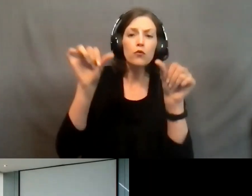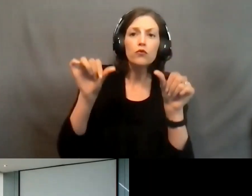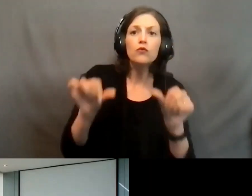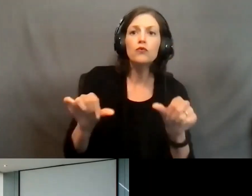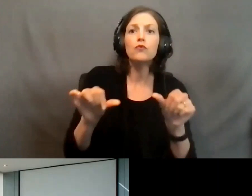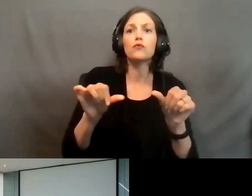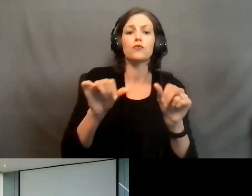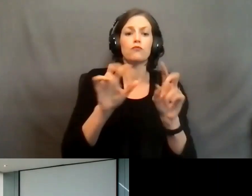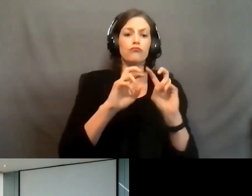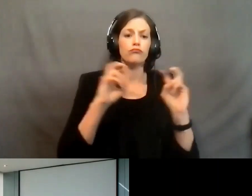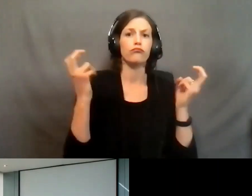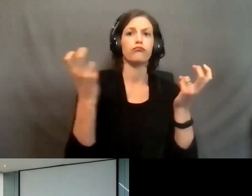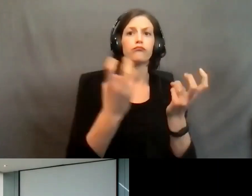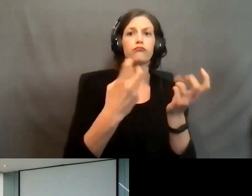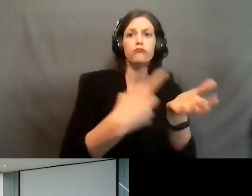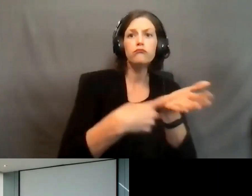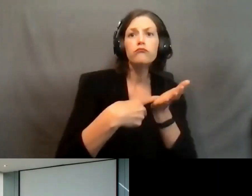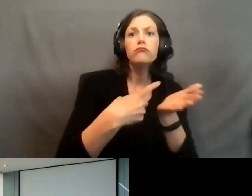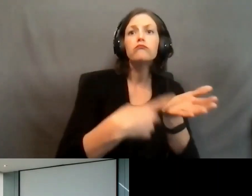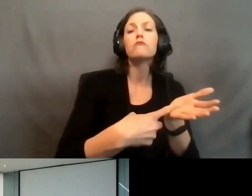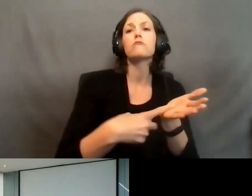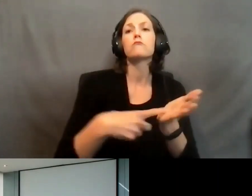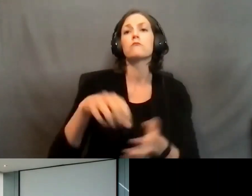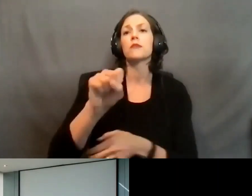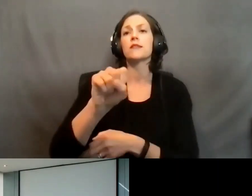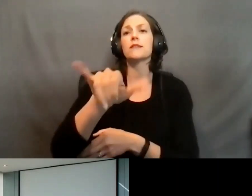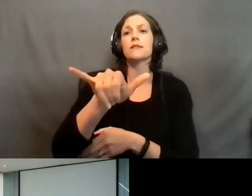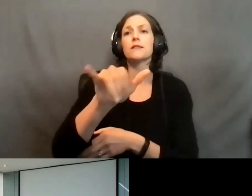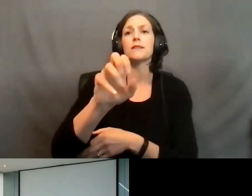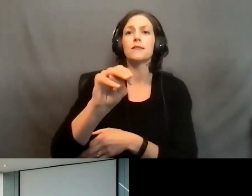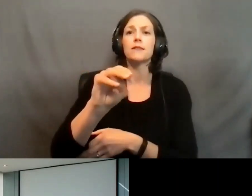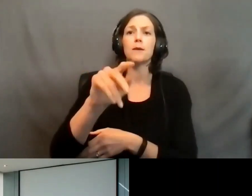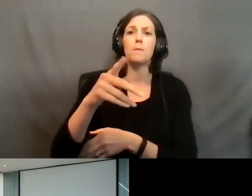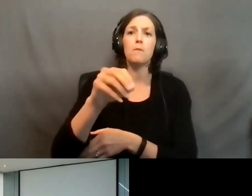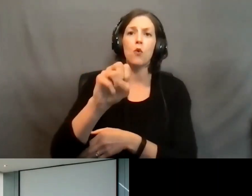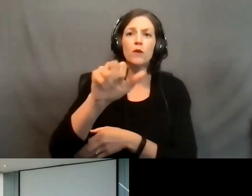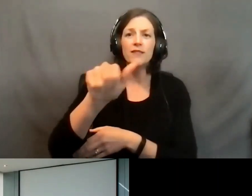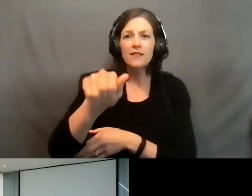12:09:25 session or a symposia session. All the various formats.